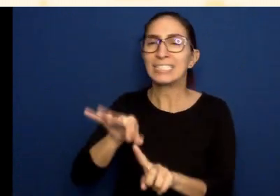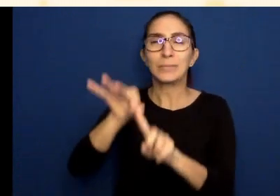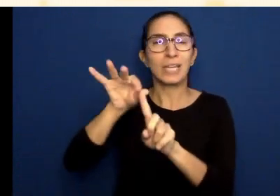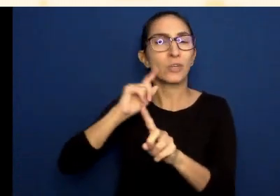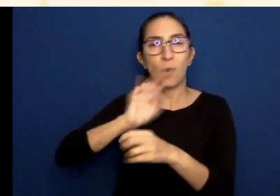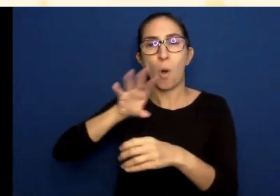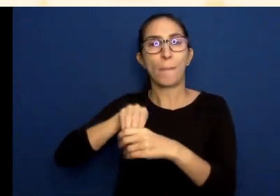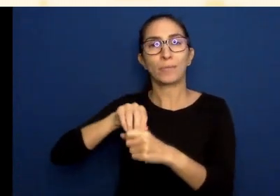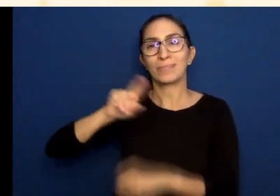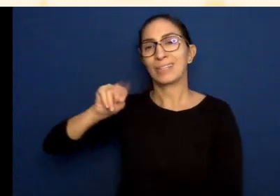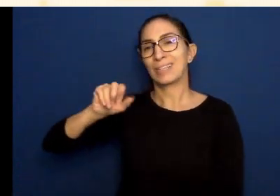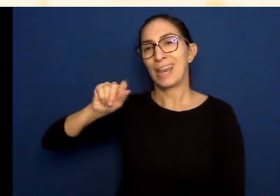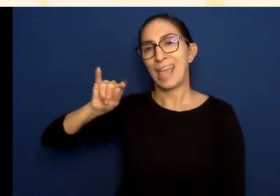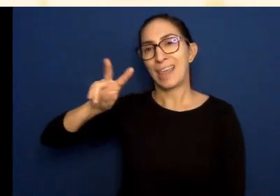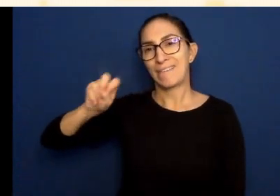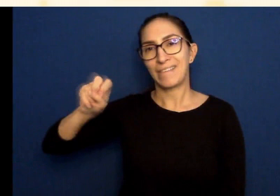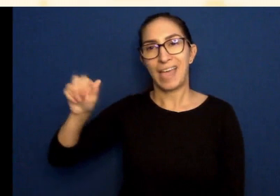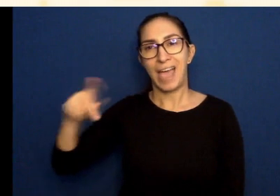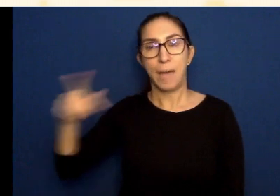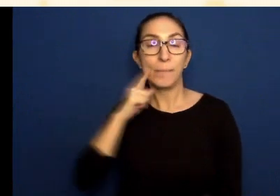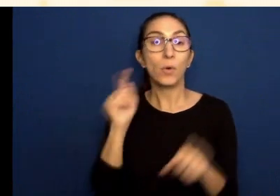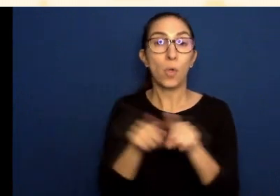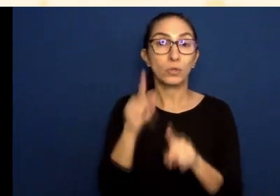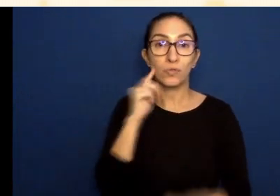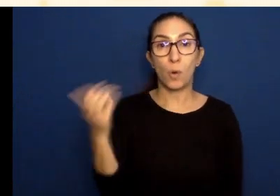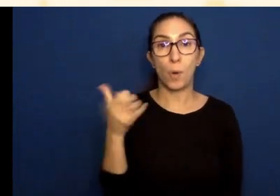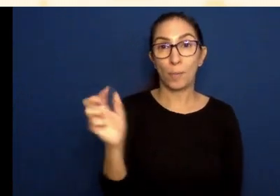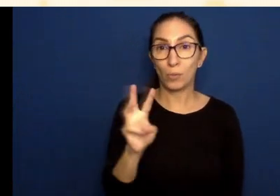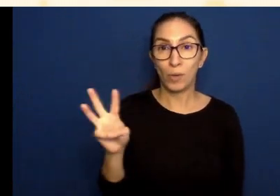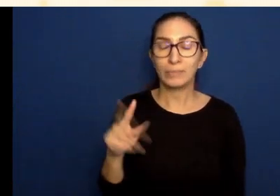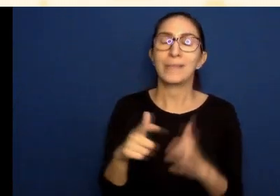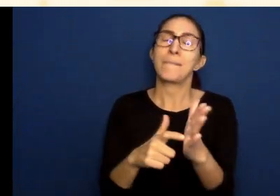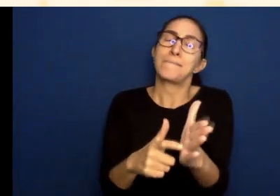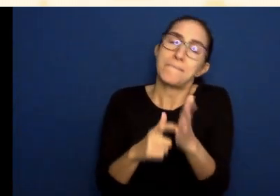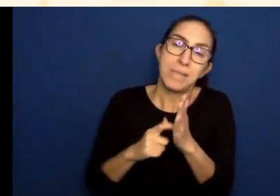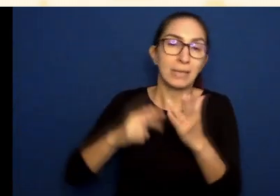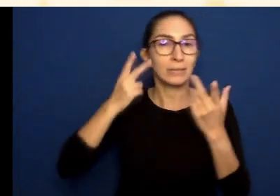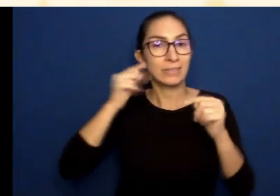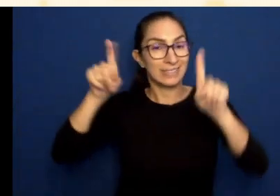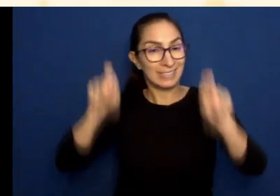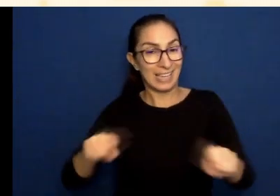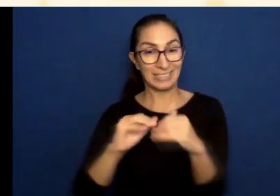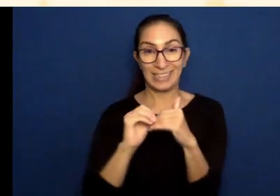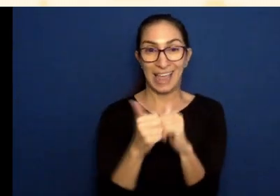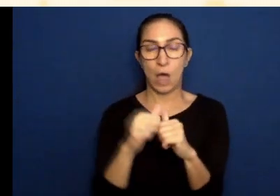and Switch Control are supported. Basically, what this means is that when it come to testing,